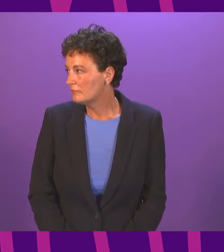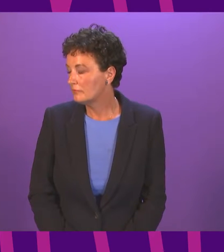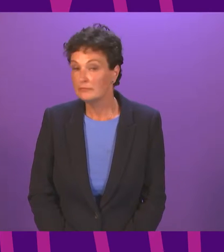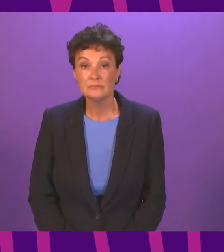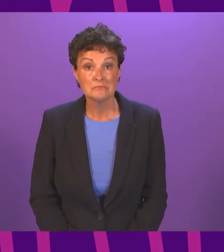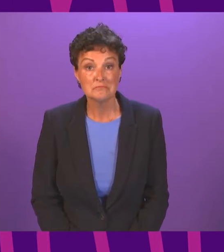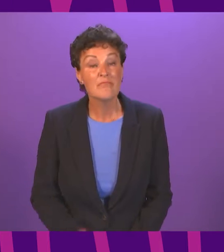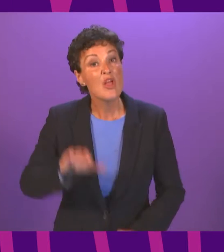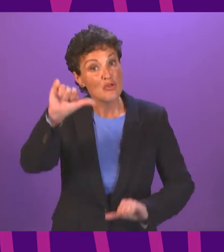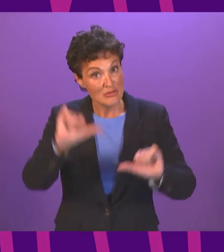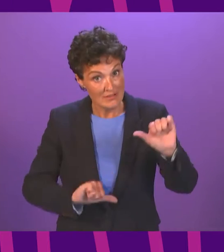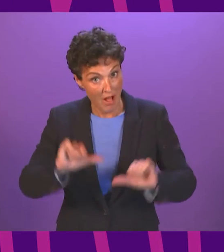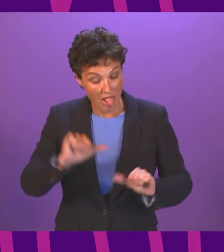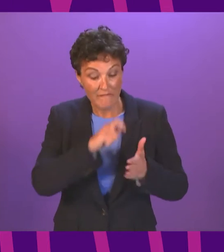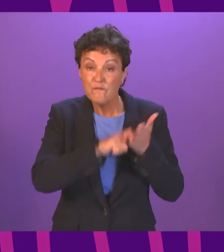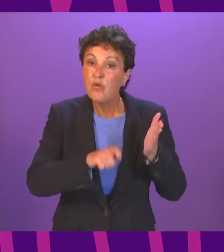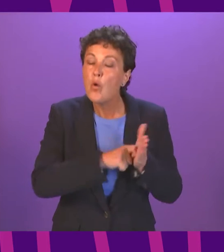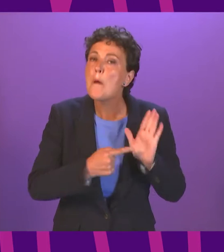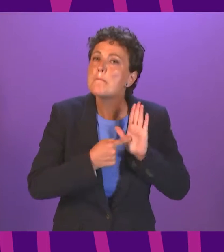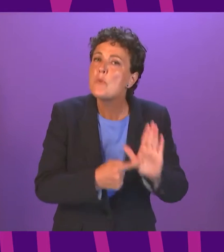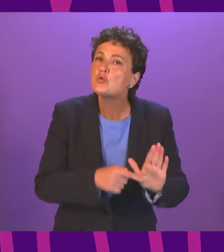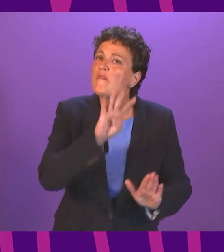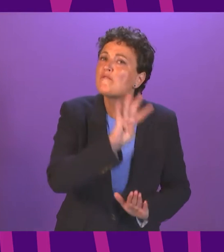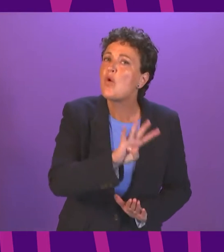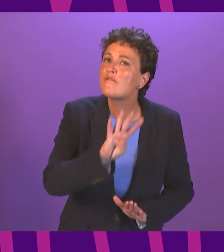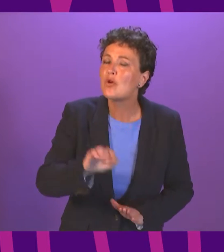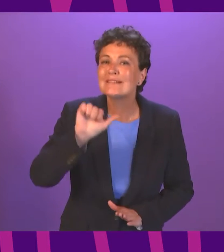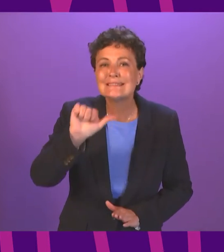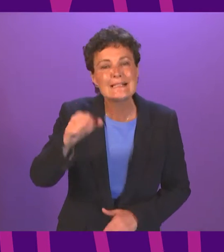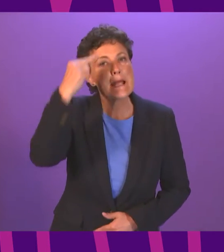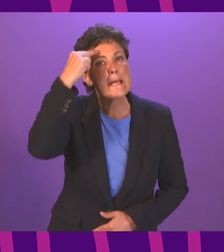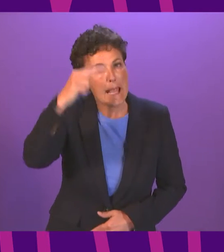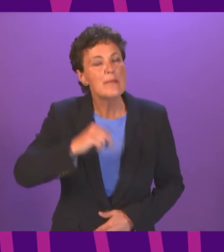The result of the vote on motion S6M-00446, in the name of John Swinney, on the Coronavirus